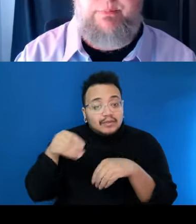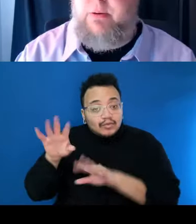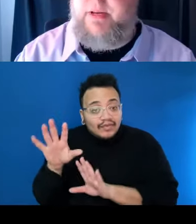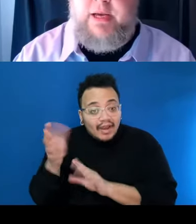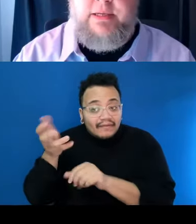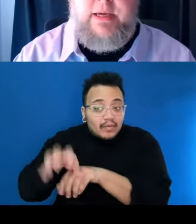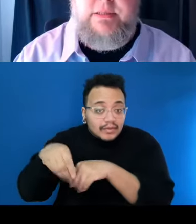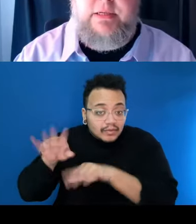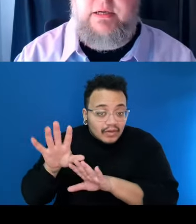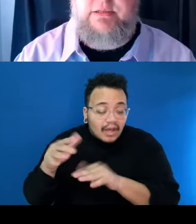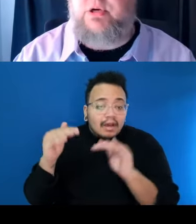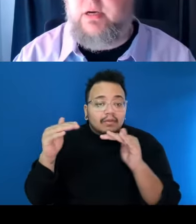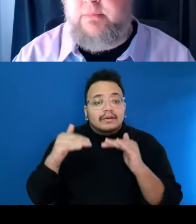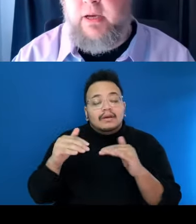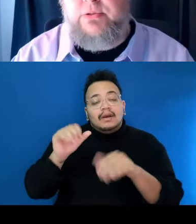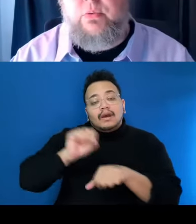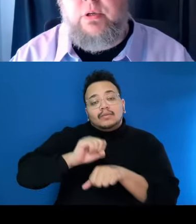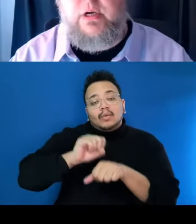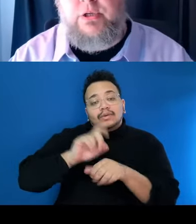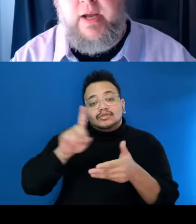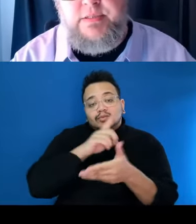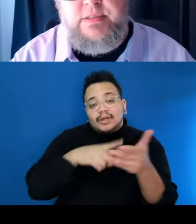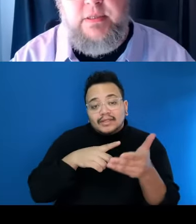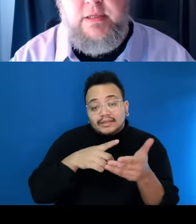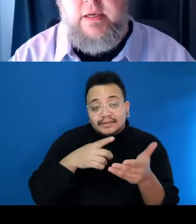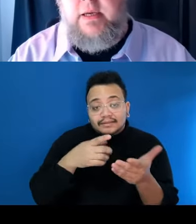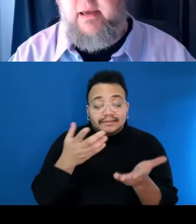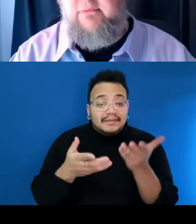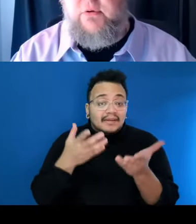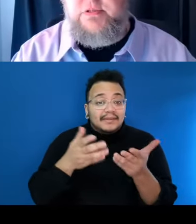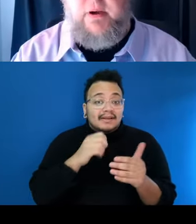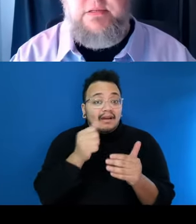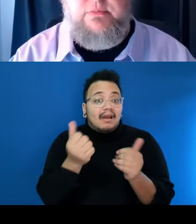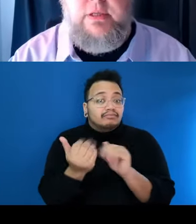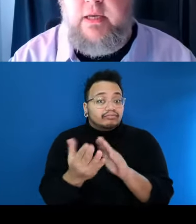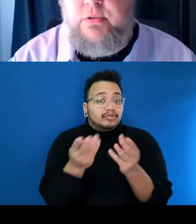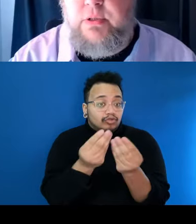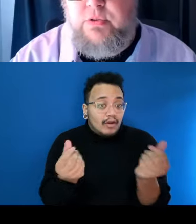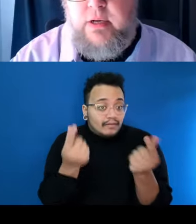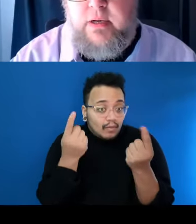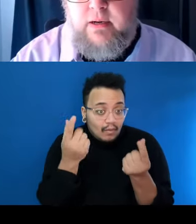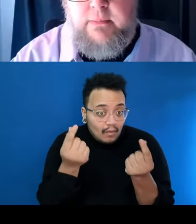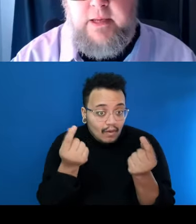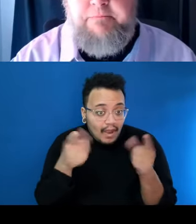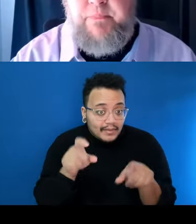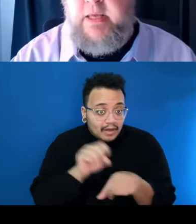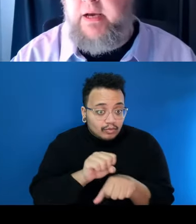which may or may not get talked about or addressed. And folks possibly entering the street economy,